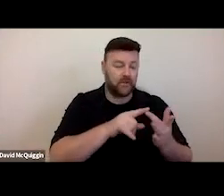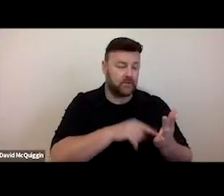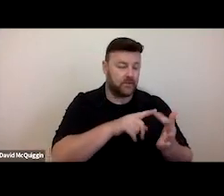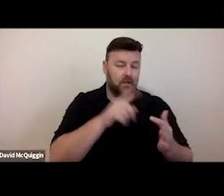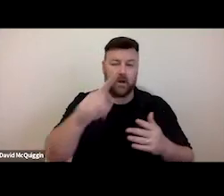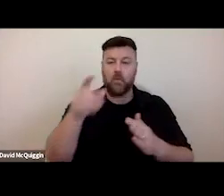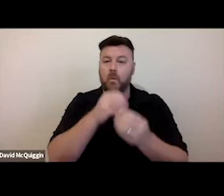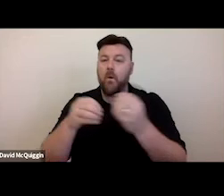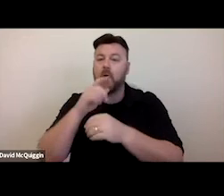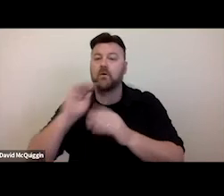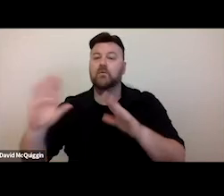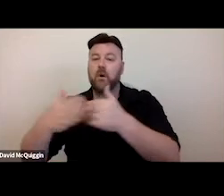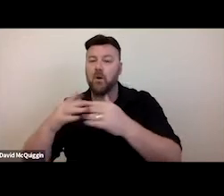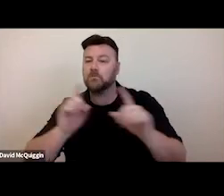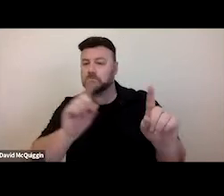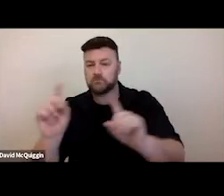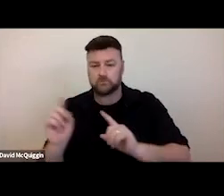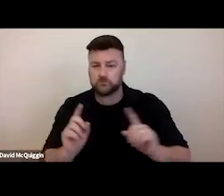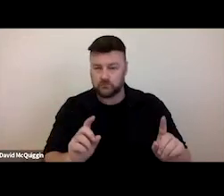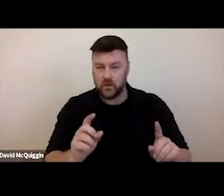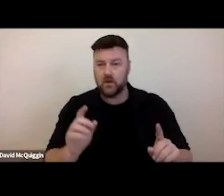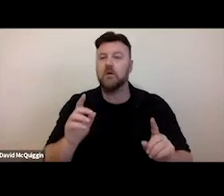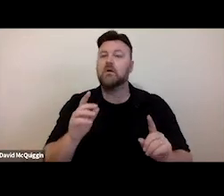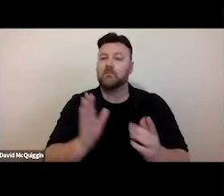you, are you, are you?" And I make sure all those things are in my